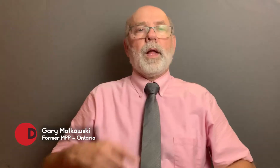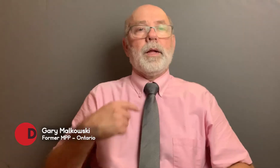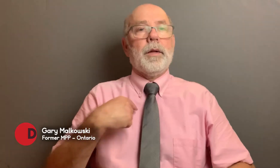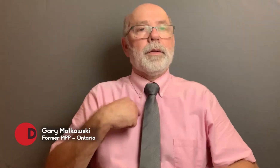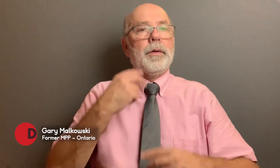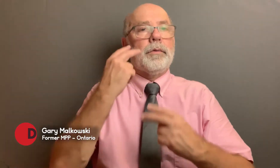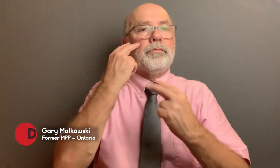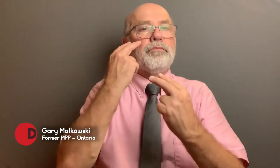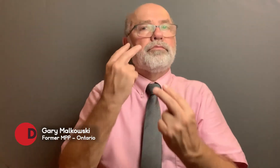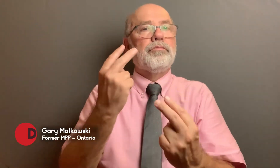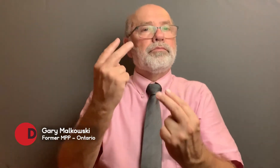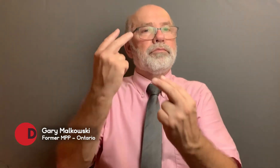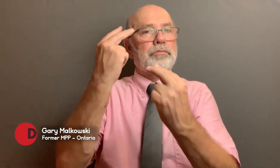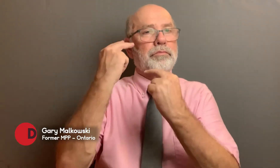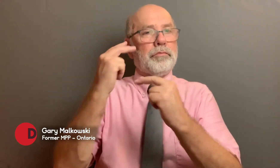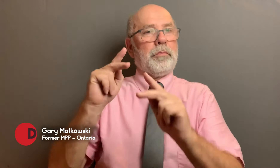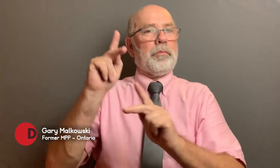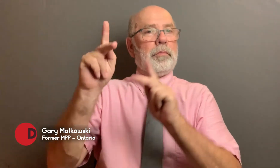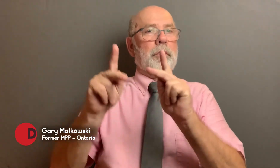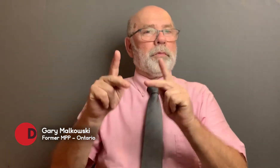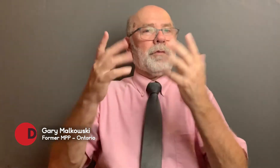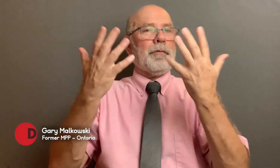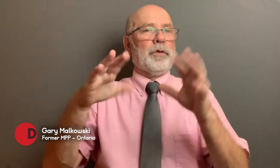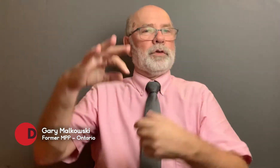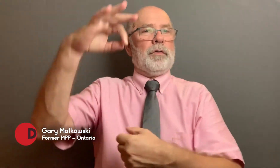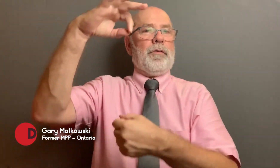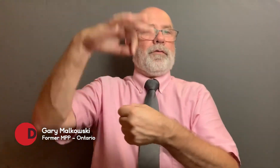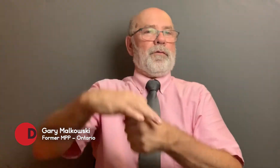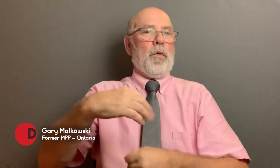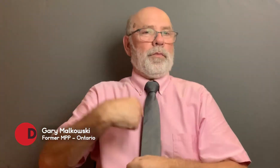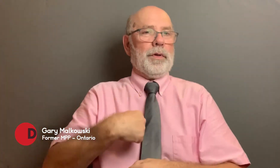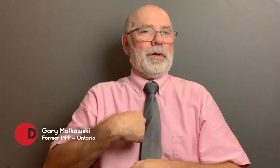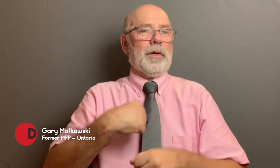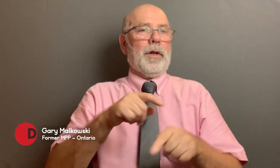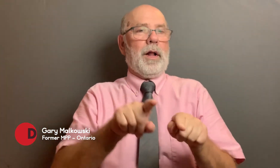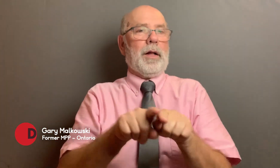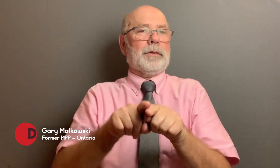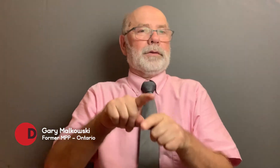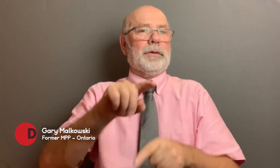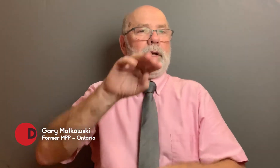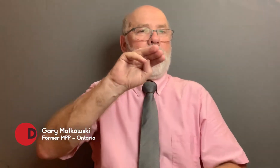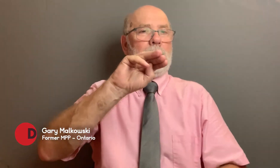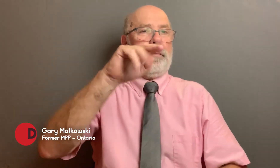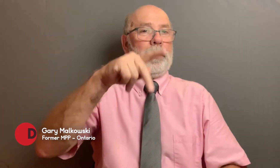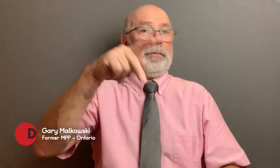I look back when people voted me as MPP (Member of Provincial